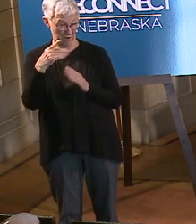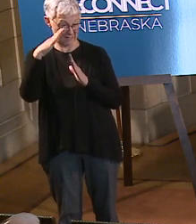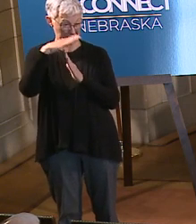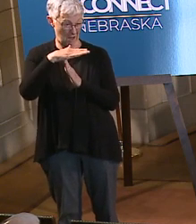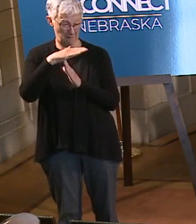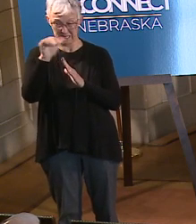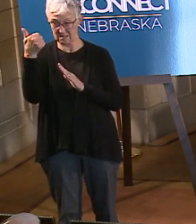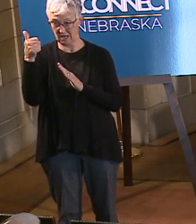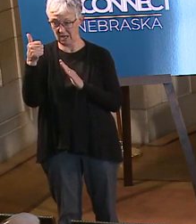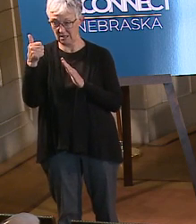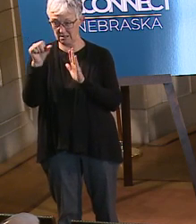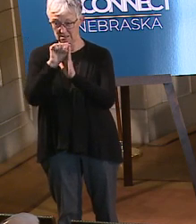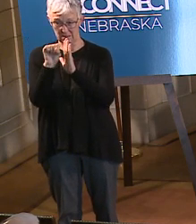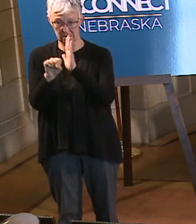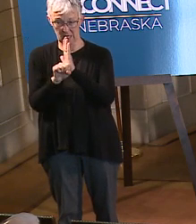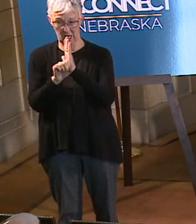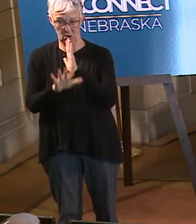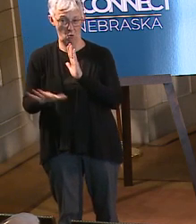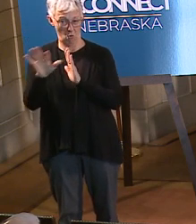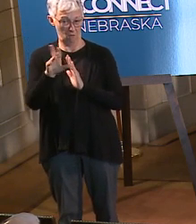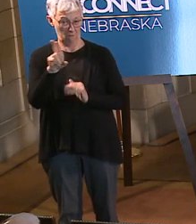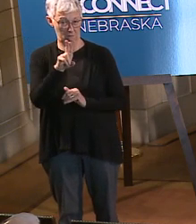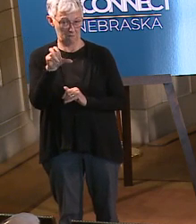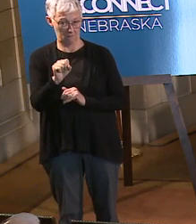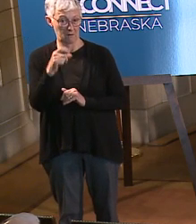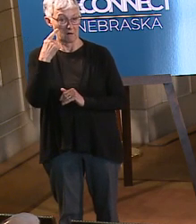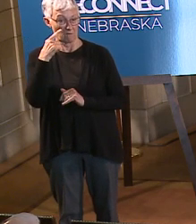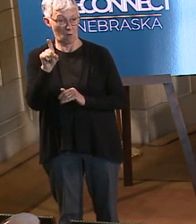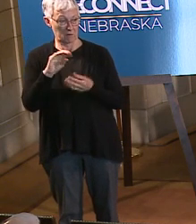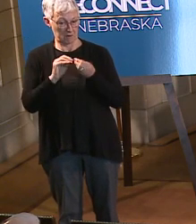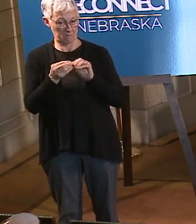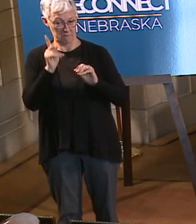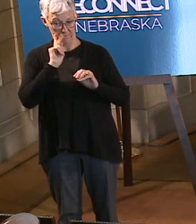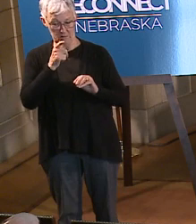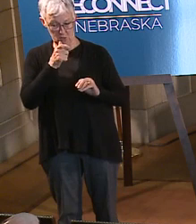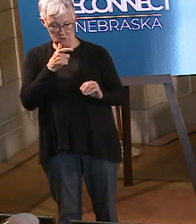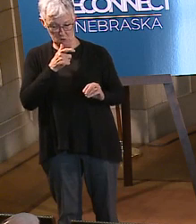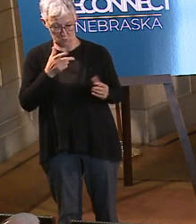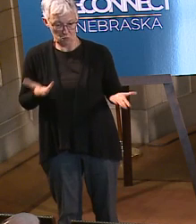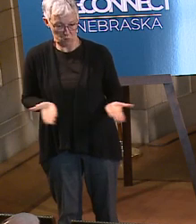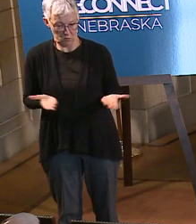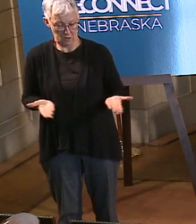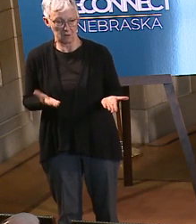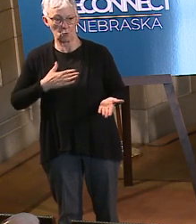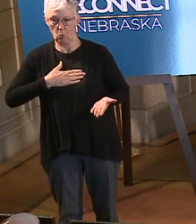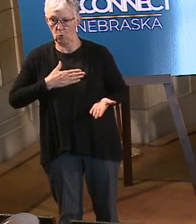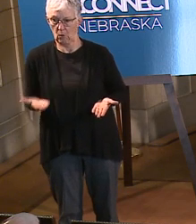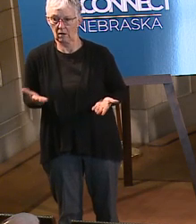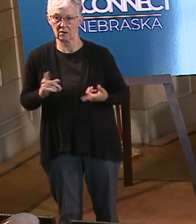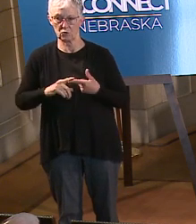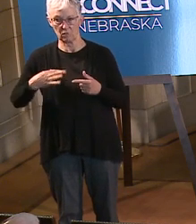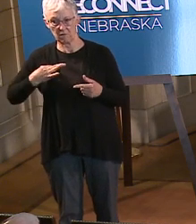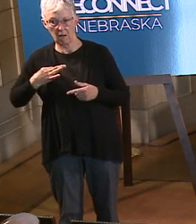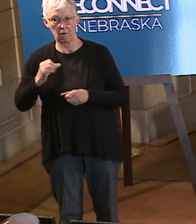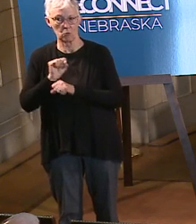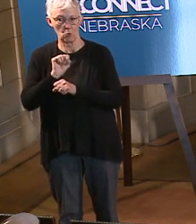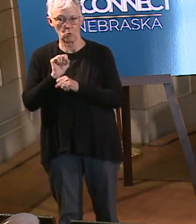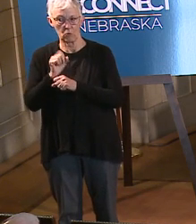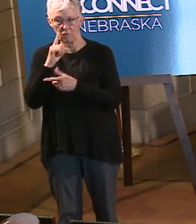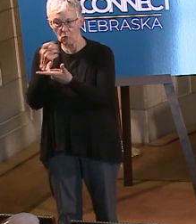POINT THAT WE CONSISTENTLY RANK IN THE TOP TEN NATIONALLY FOR VOLUNTEERISM.